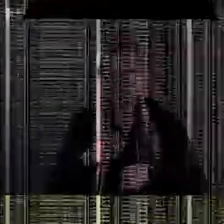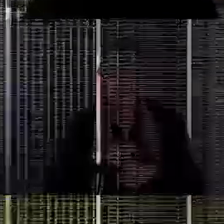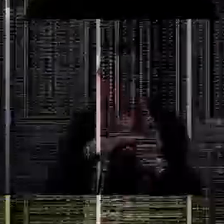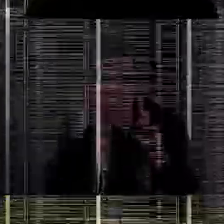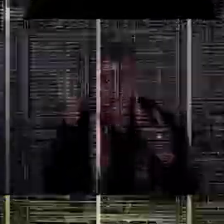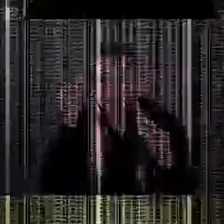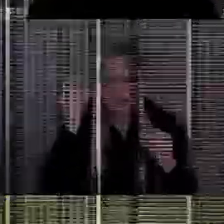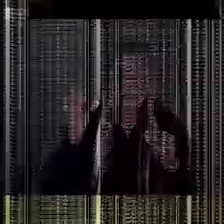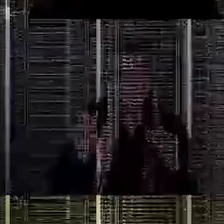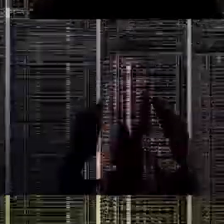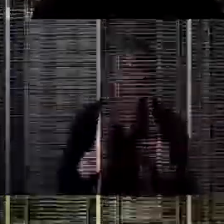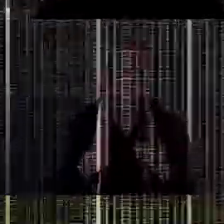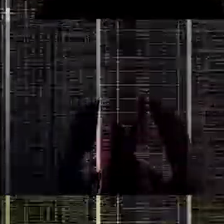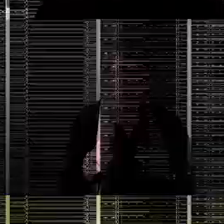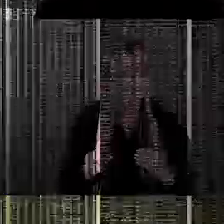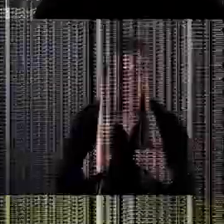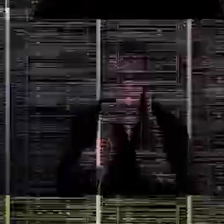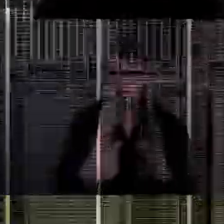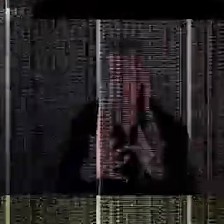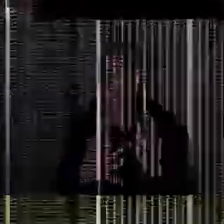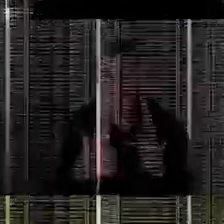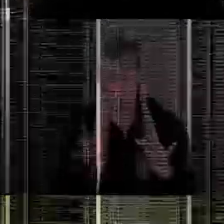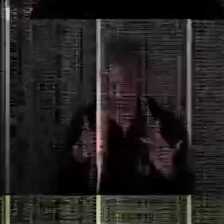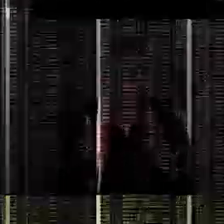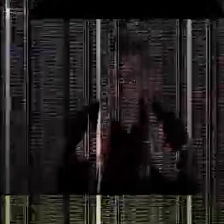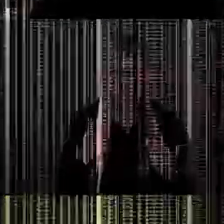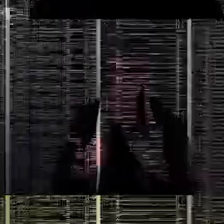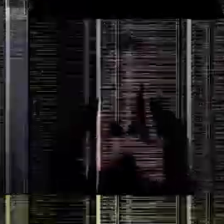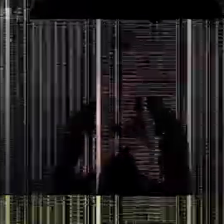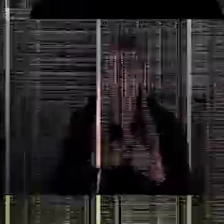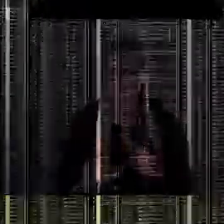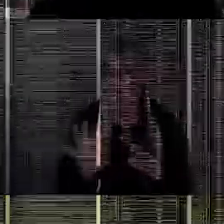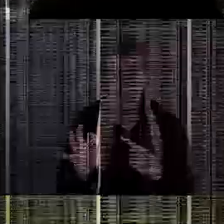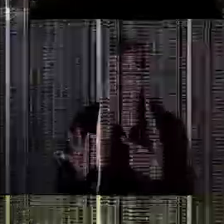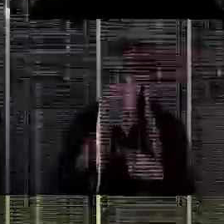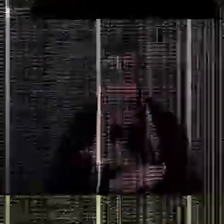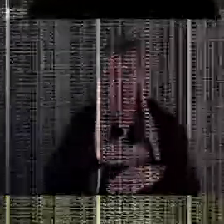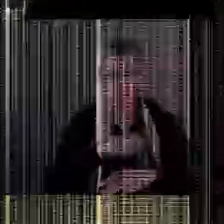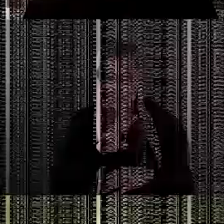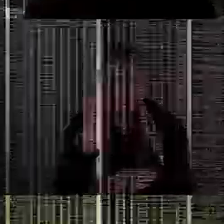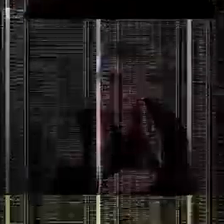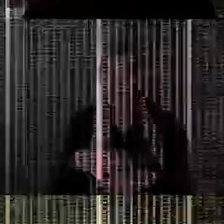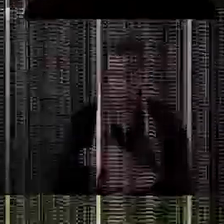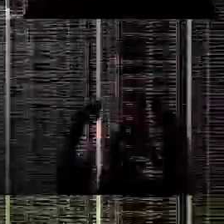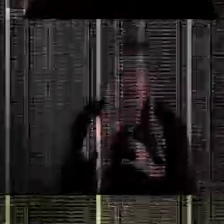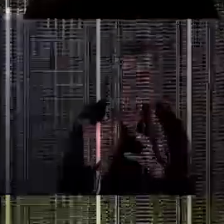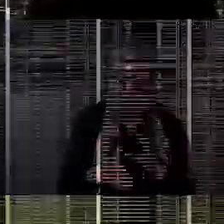questions, so you can reach me. I am easy to find on my website, via email and LinkedIn. I should